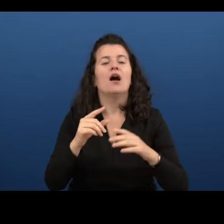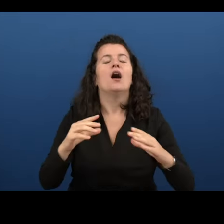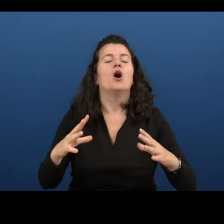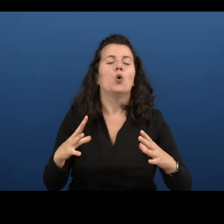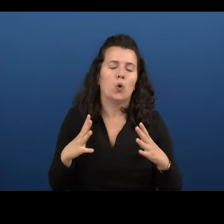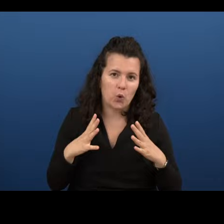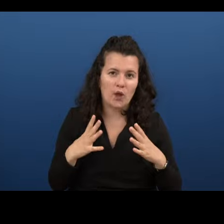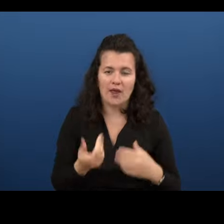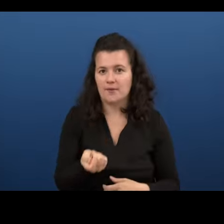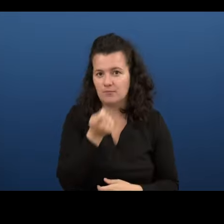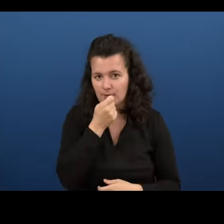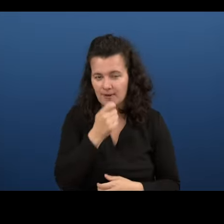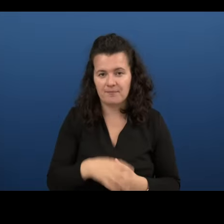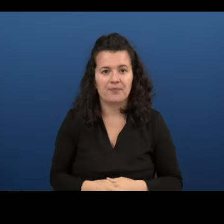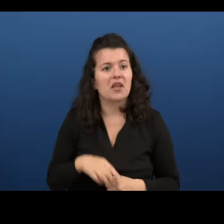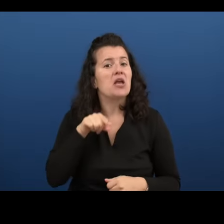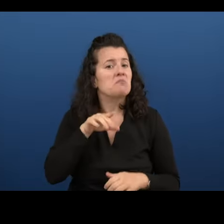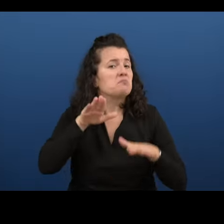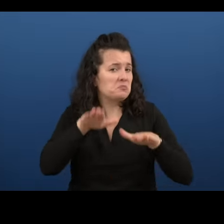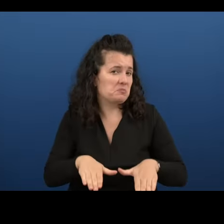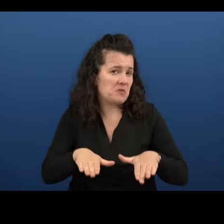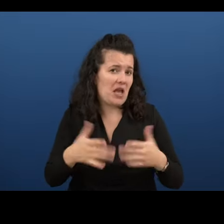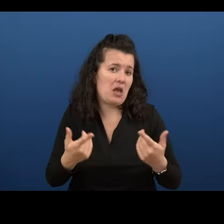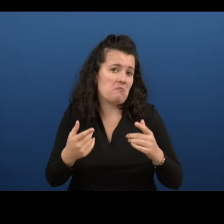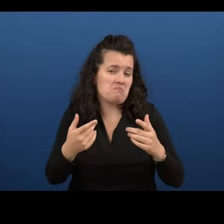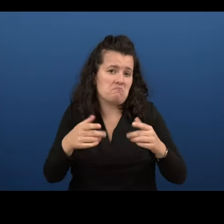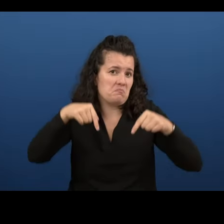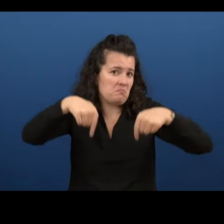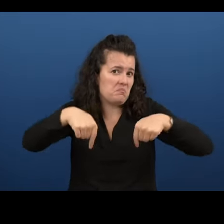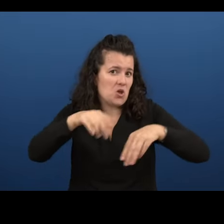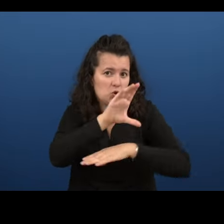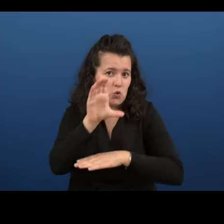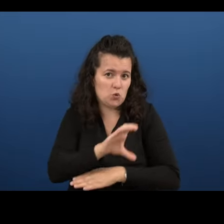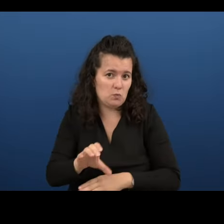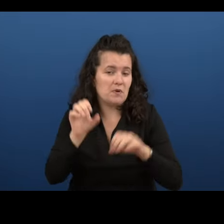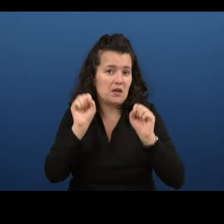conference will be open, so you can stay or reconnect afterwards, but maybe as a cliffhanger